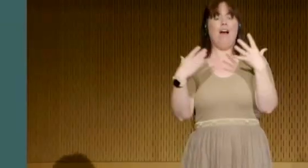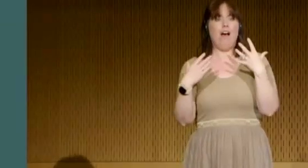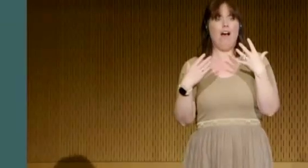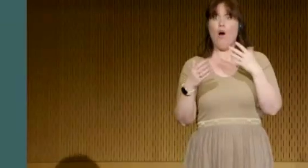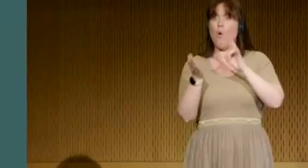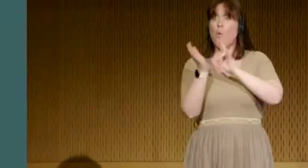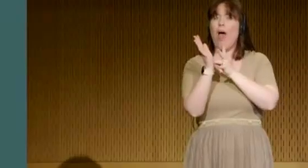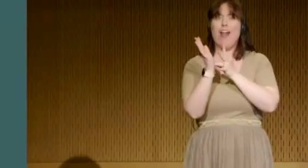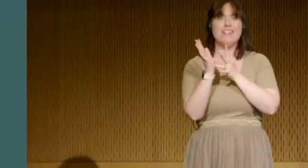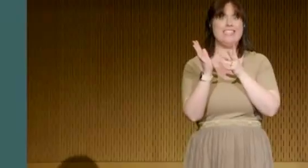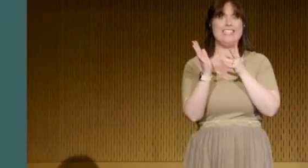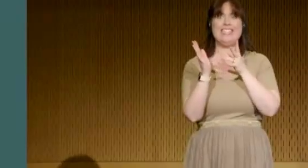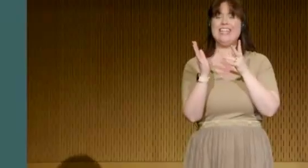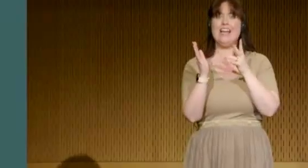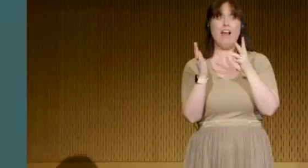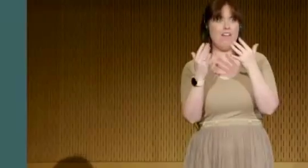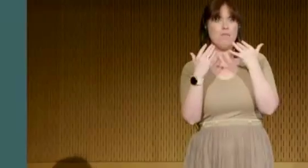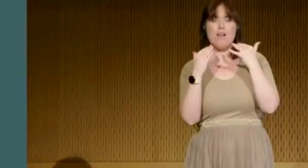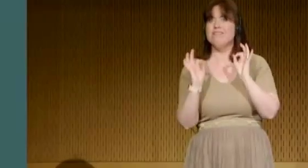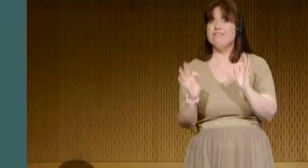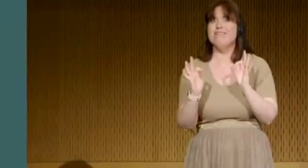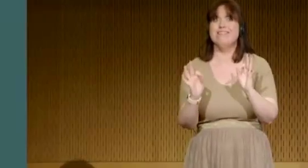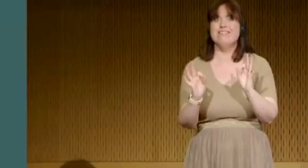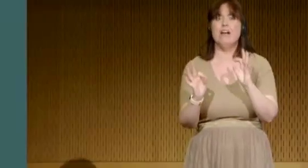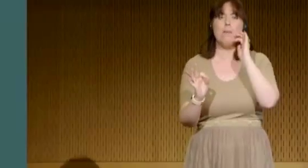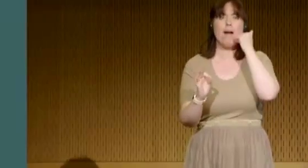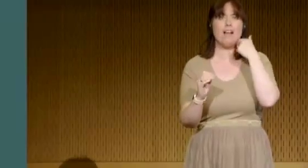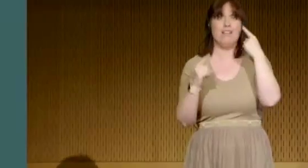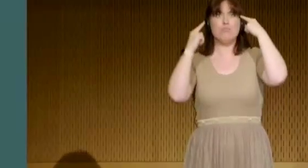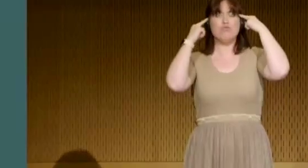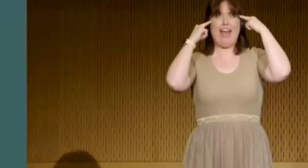their brainstorming is much better. Then they can use their translation tool to get that into